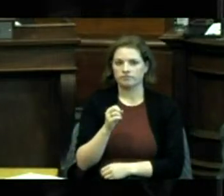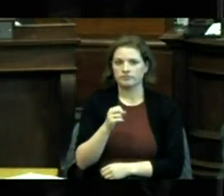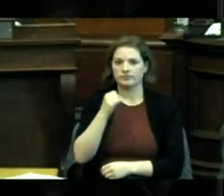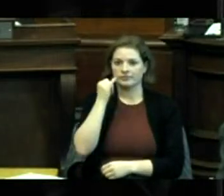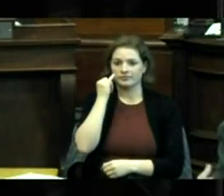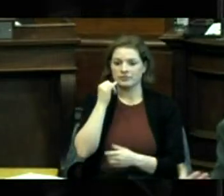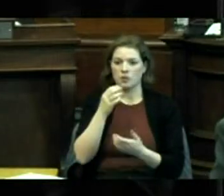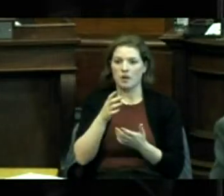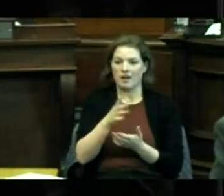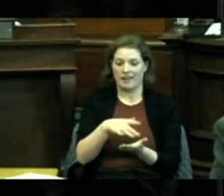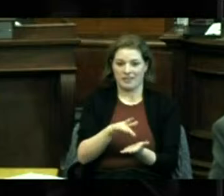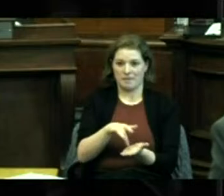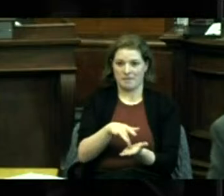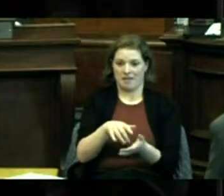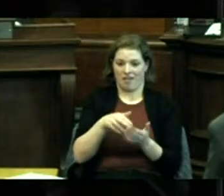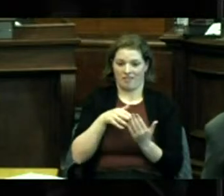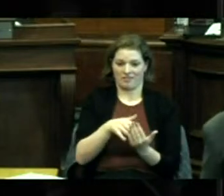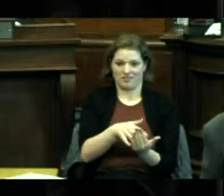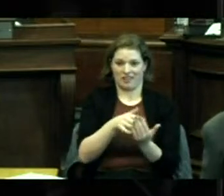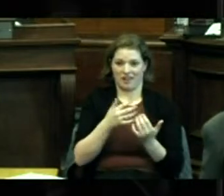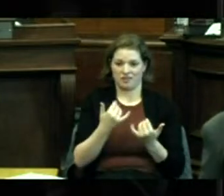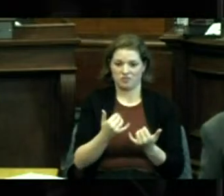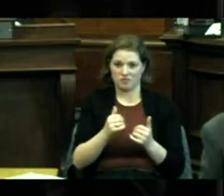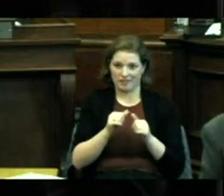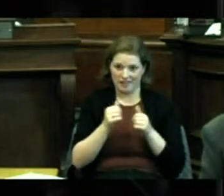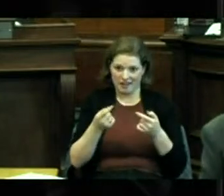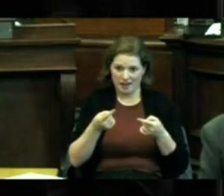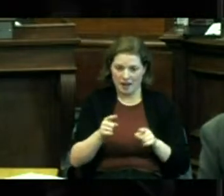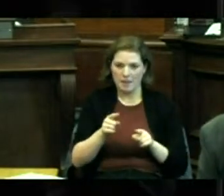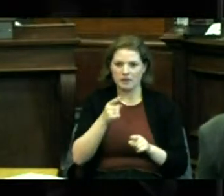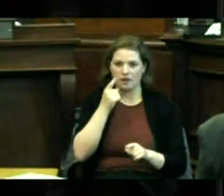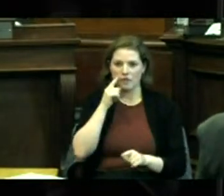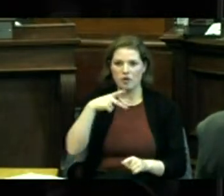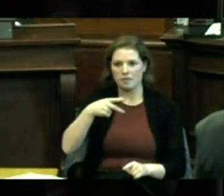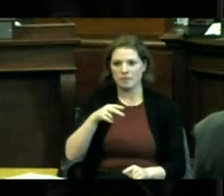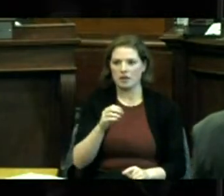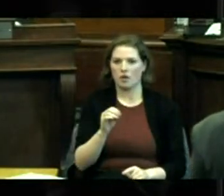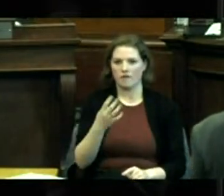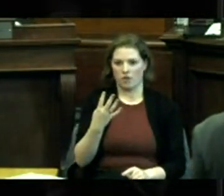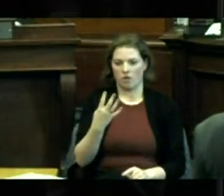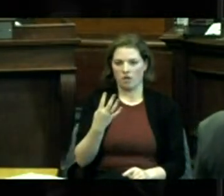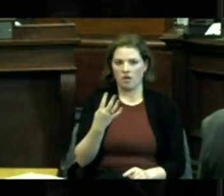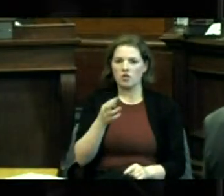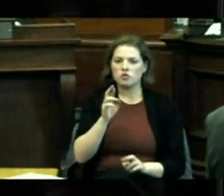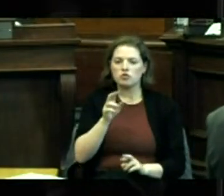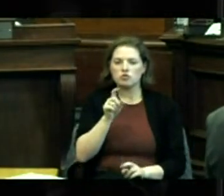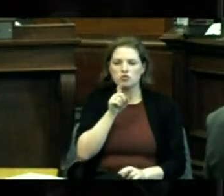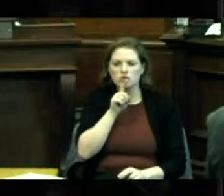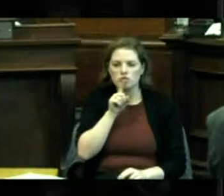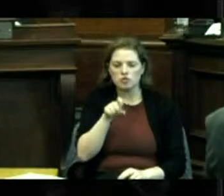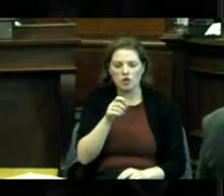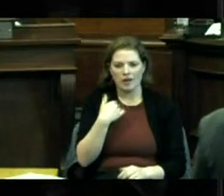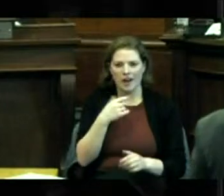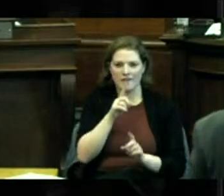and still have storage. And we're in the middle of our study